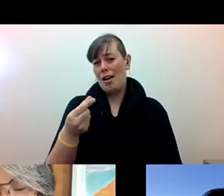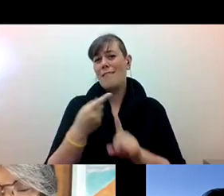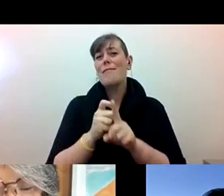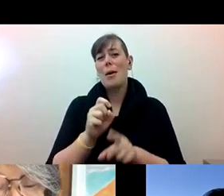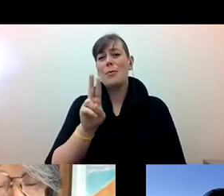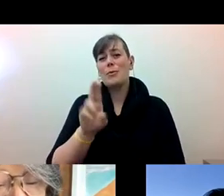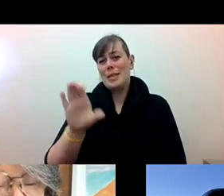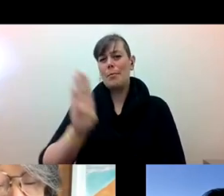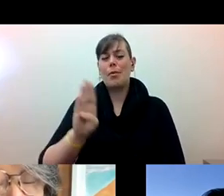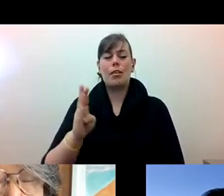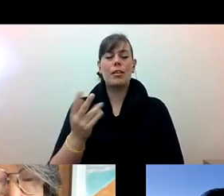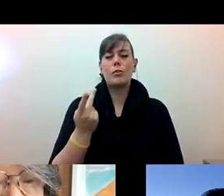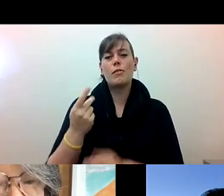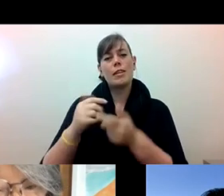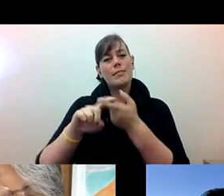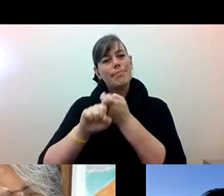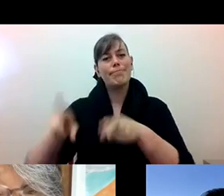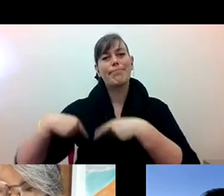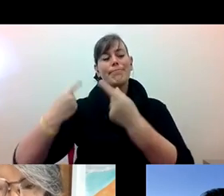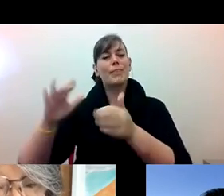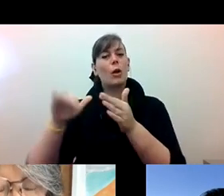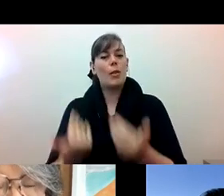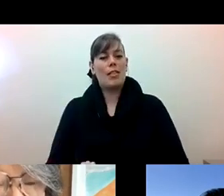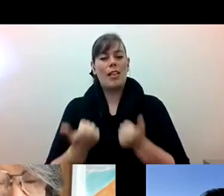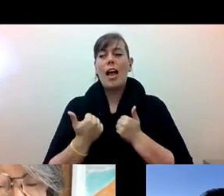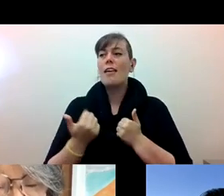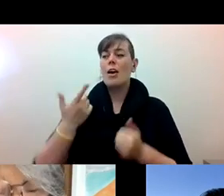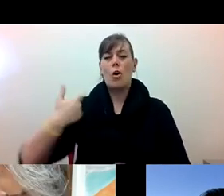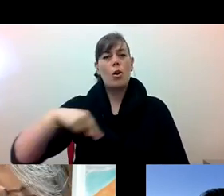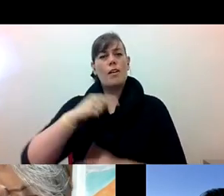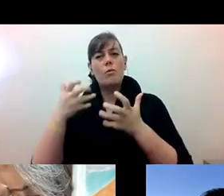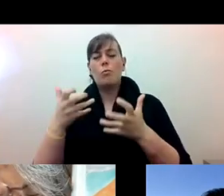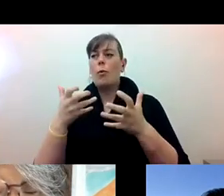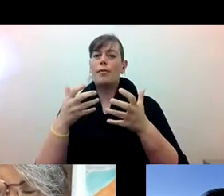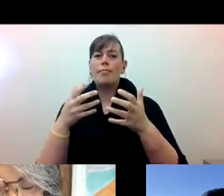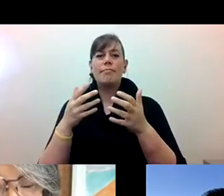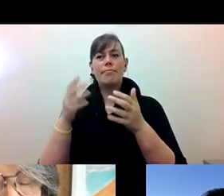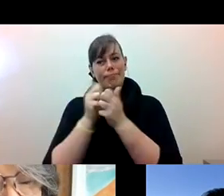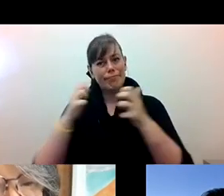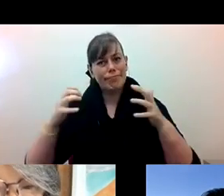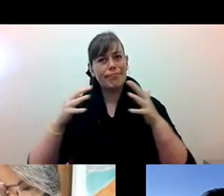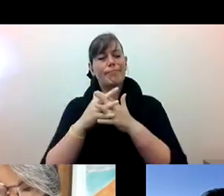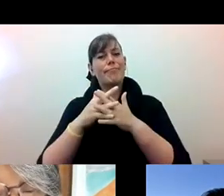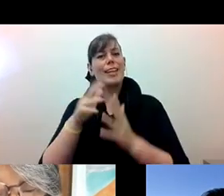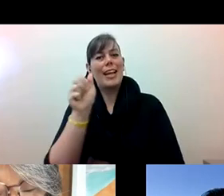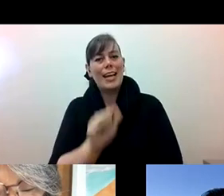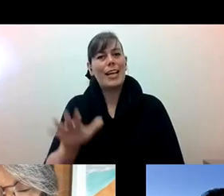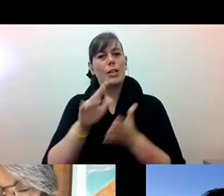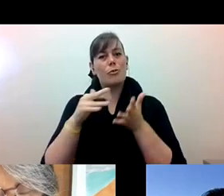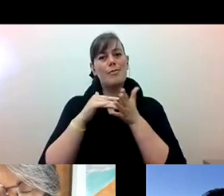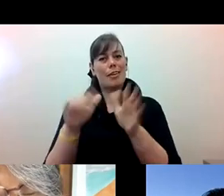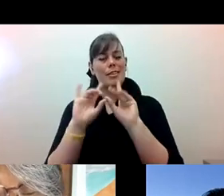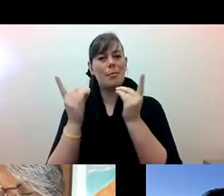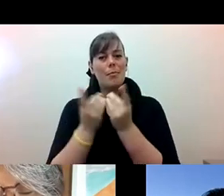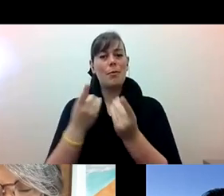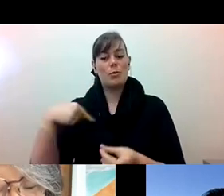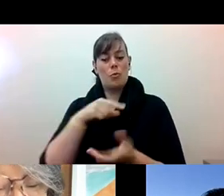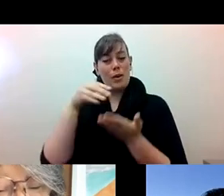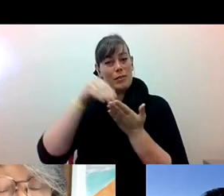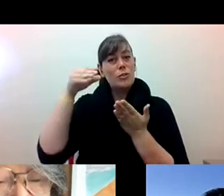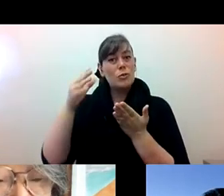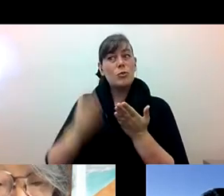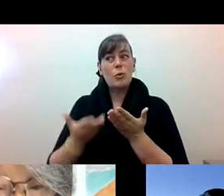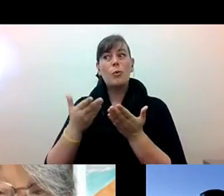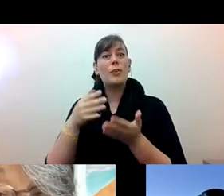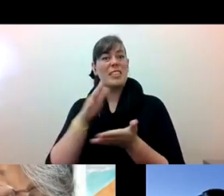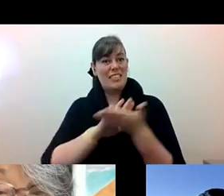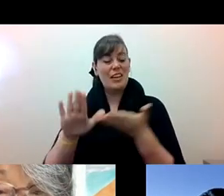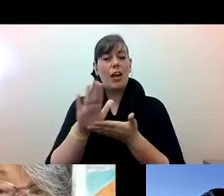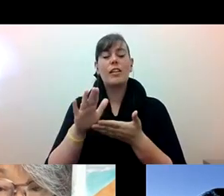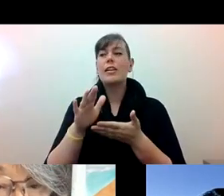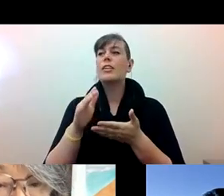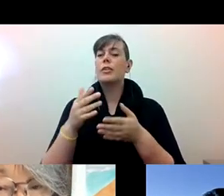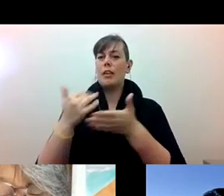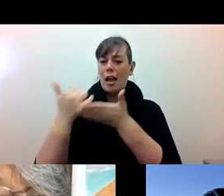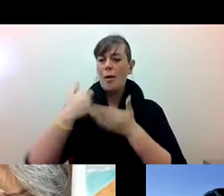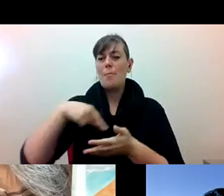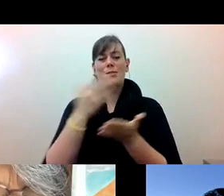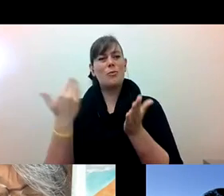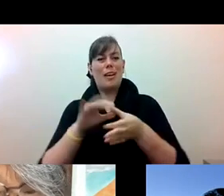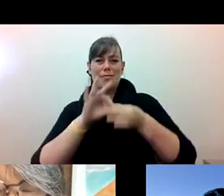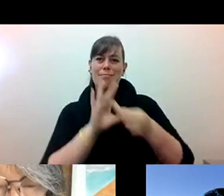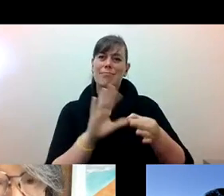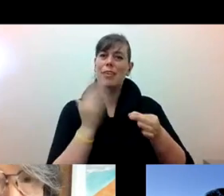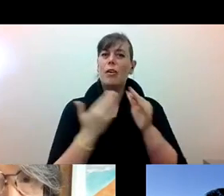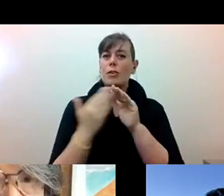pam tau lee: she and others were demanding that we create an Asian Studies that would equip us as students on campus to go back to return to Community and it resonated with me, because this